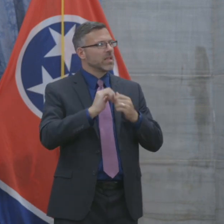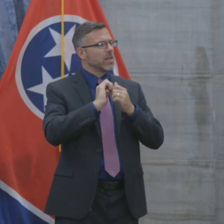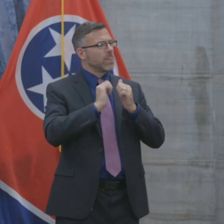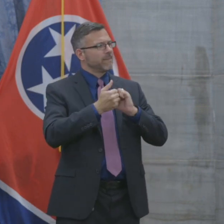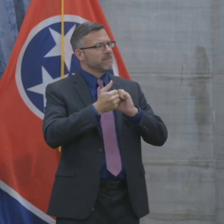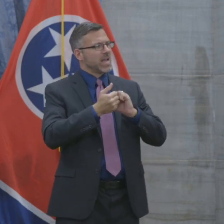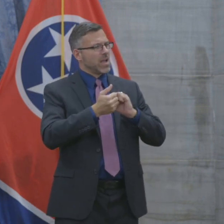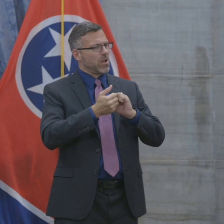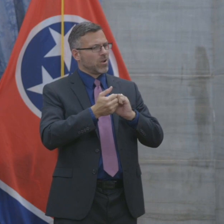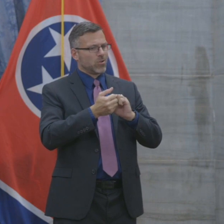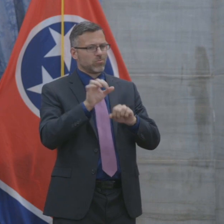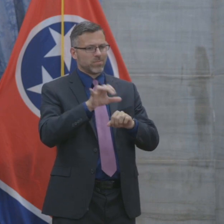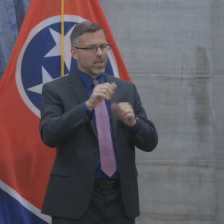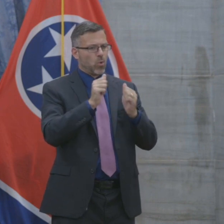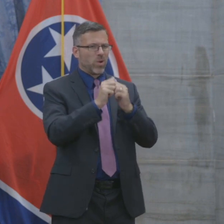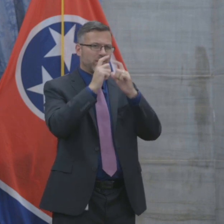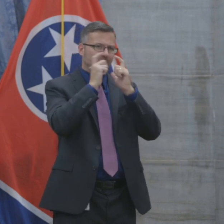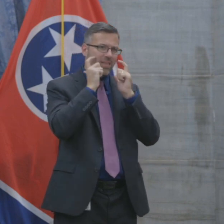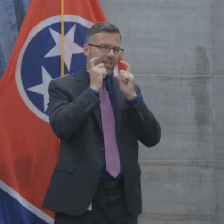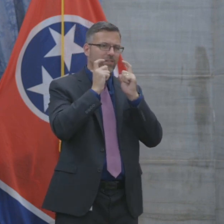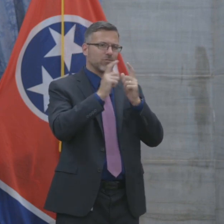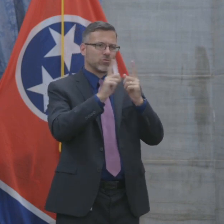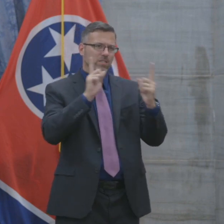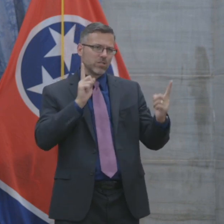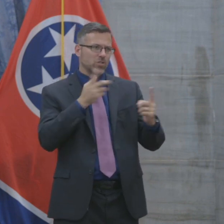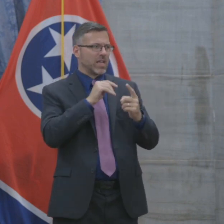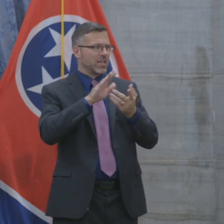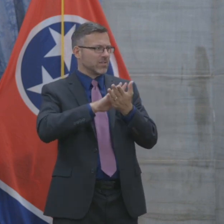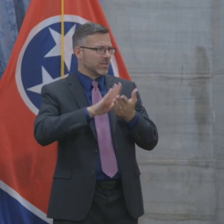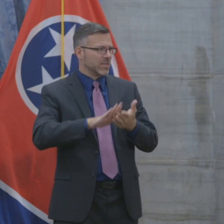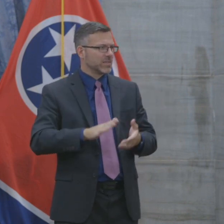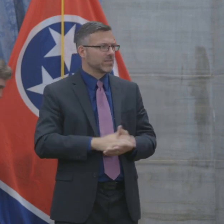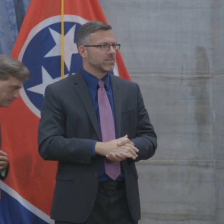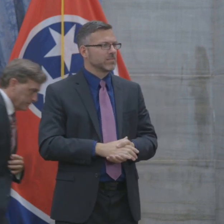Tennessee has a wide array of tourism assets and we're seeing